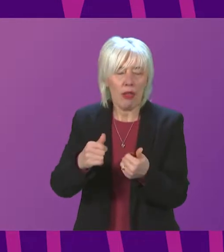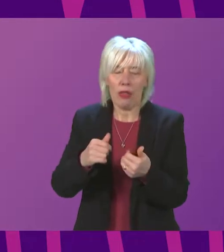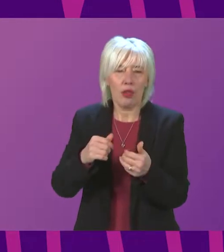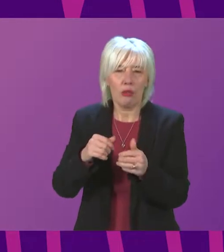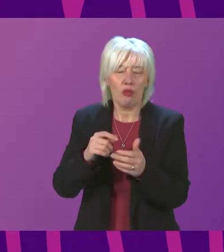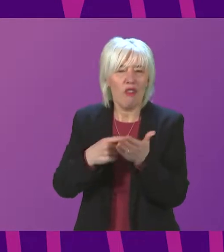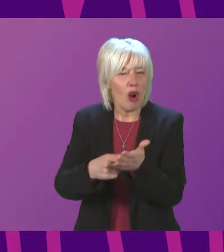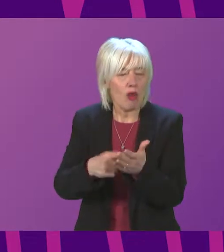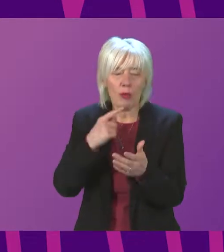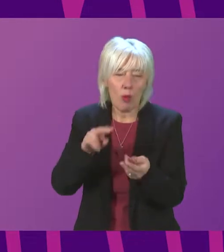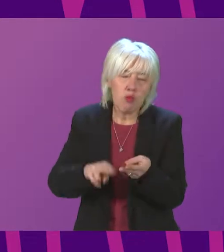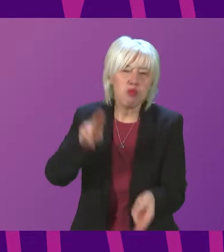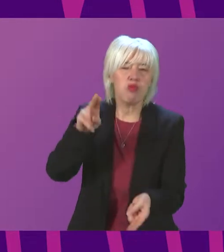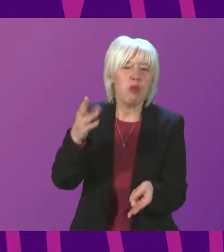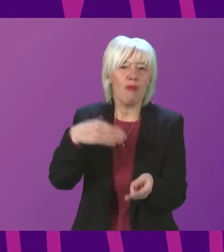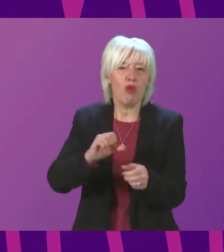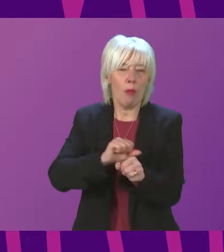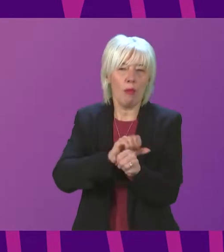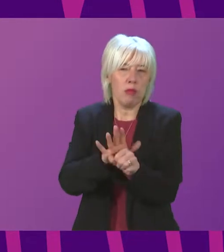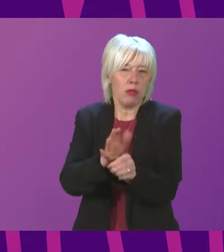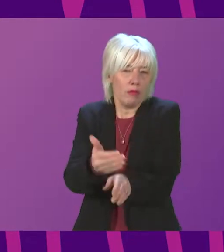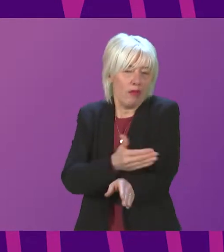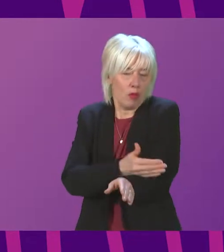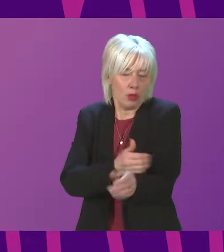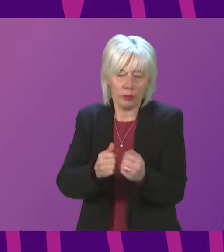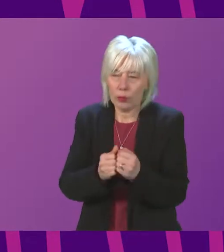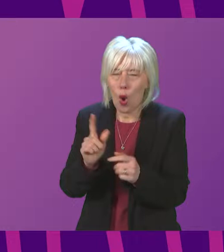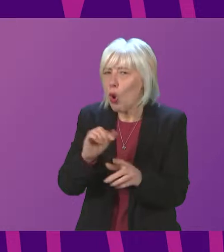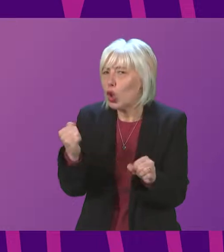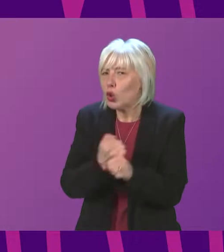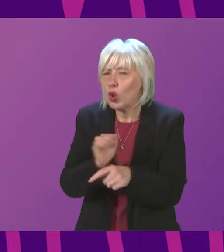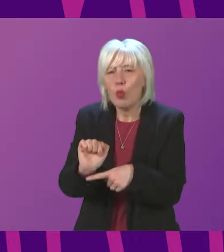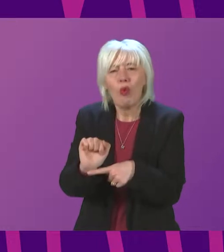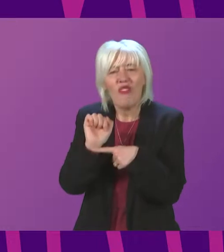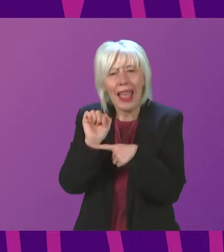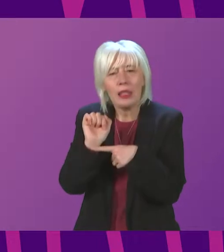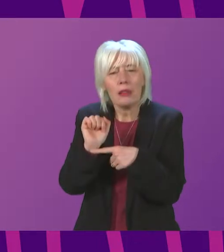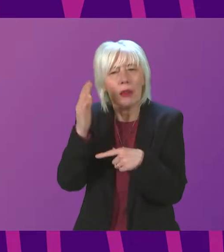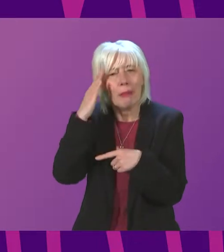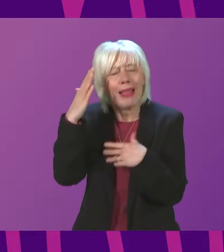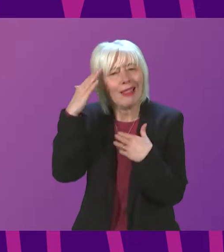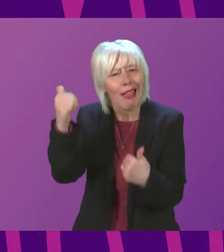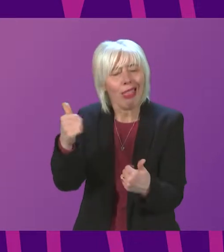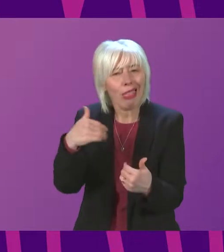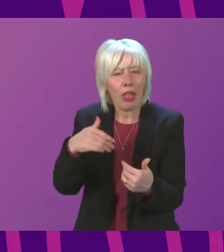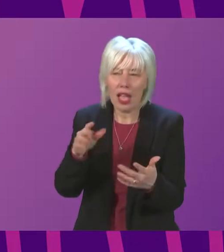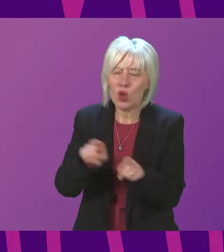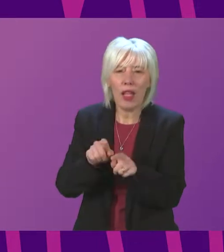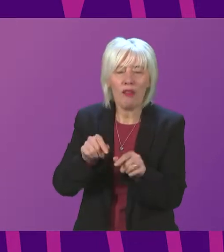What action is the Scottish Government taking to improve the prevention of mental health issues and reduce the time that people spend on waiting lists?